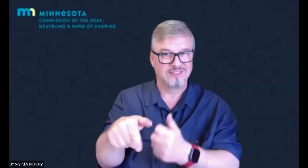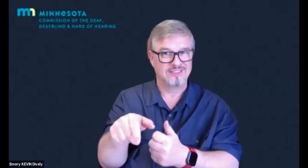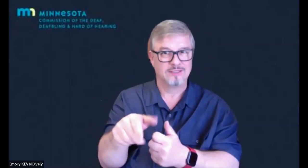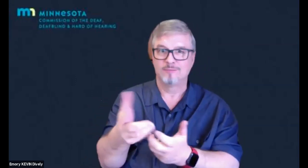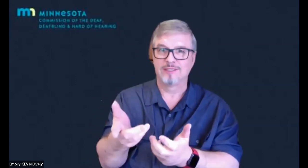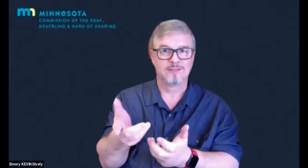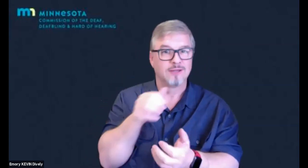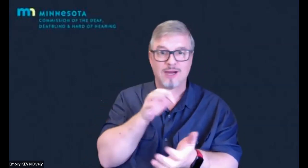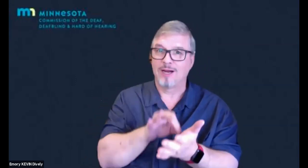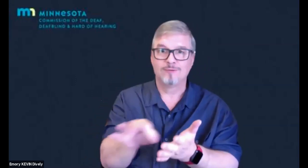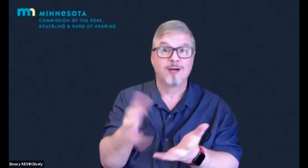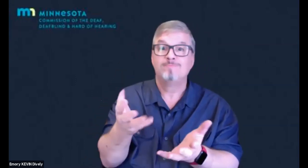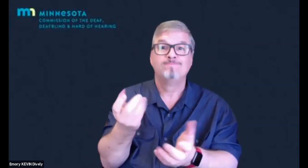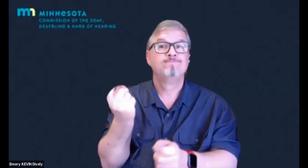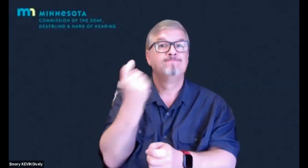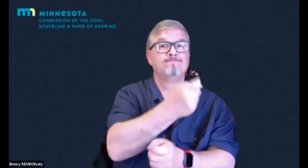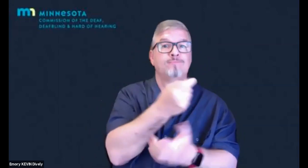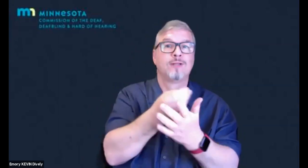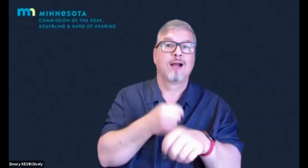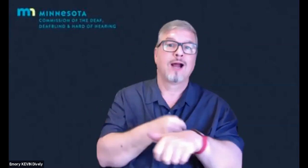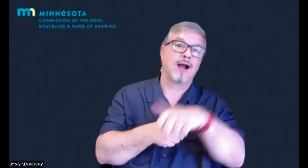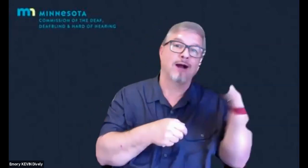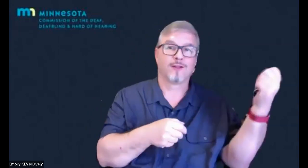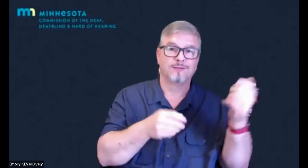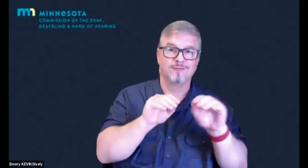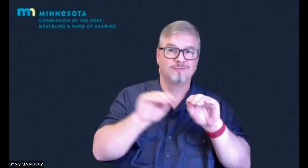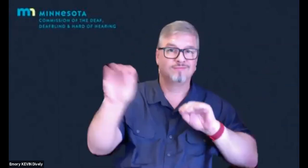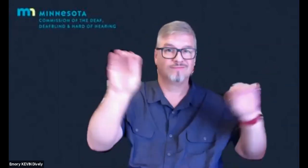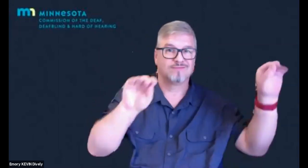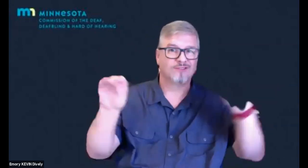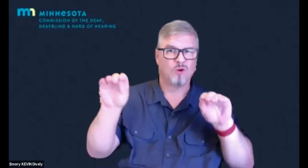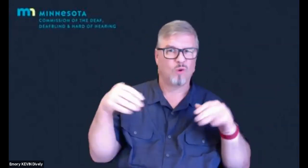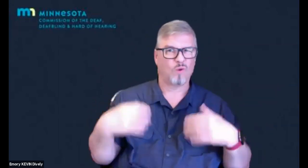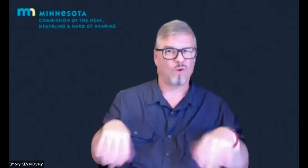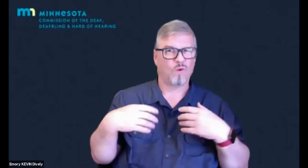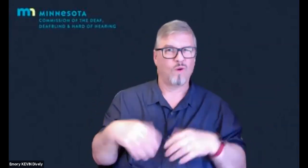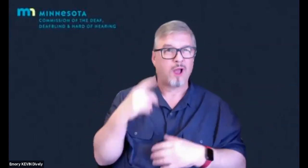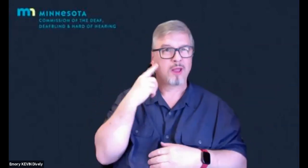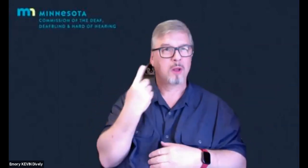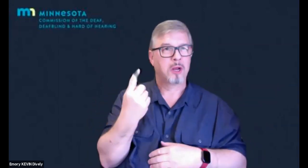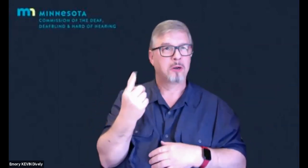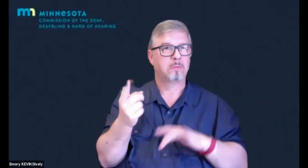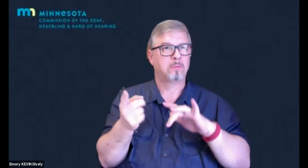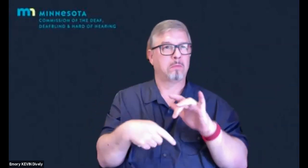based on who fills out the census and because that helps build highways, associations, state